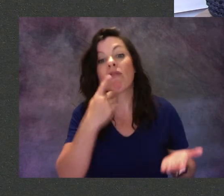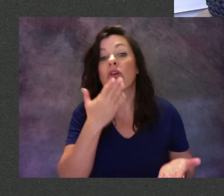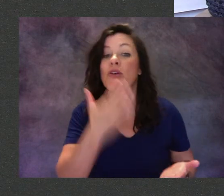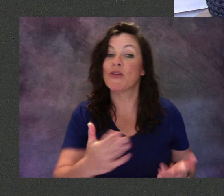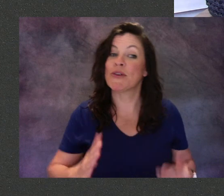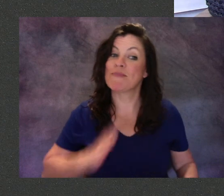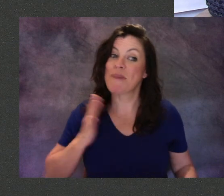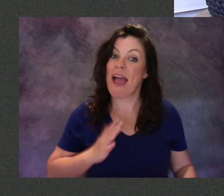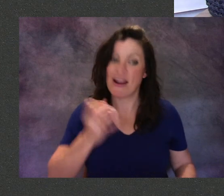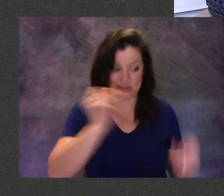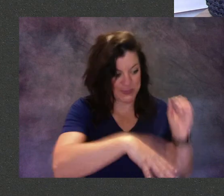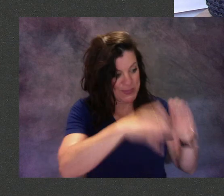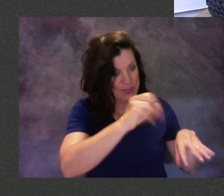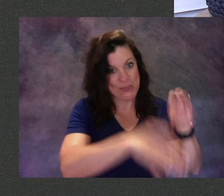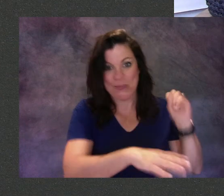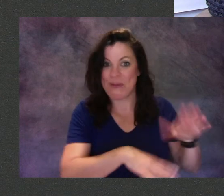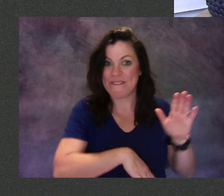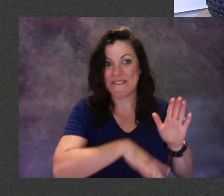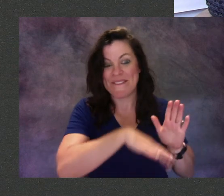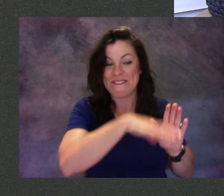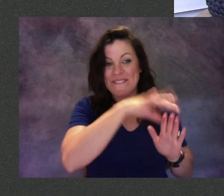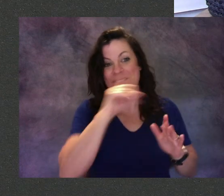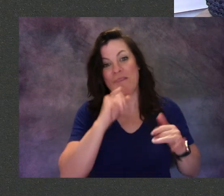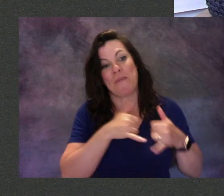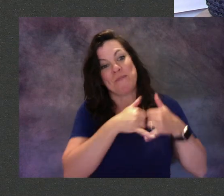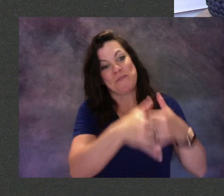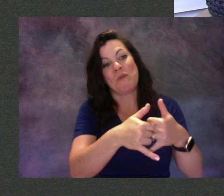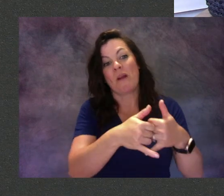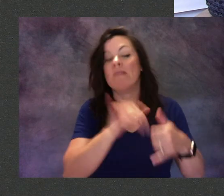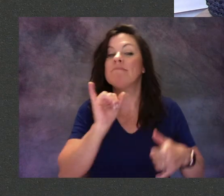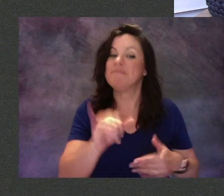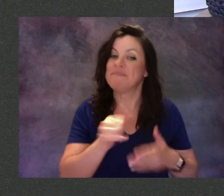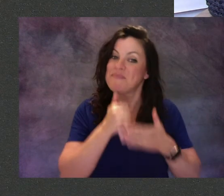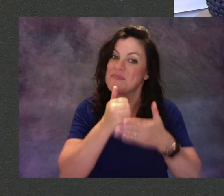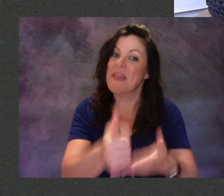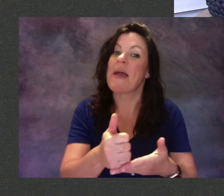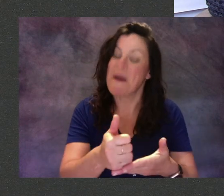Fill that bucket only with positive, wonderful things,